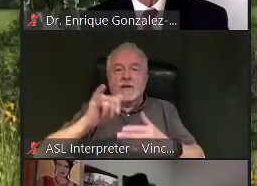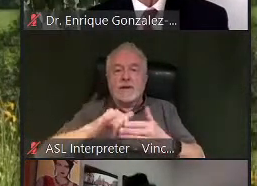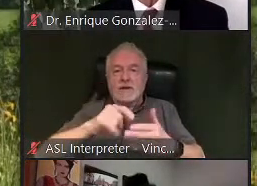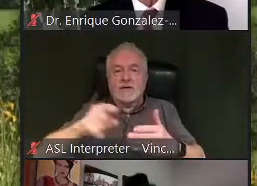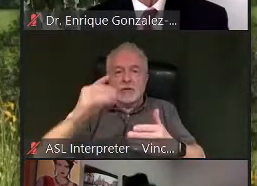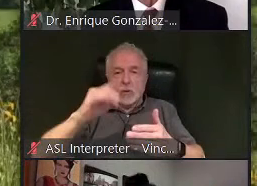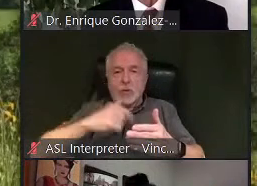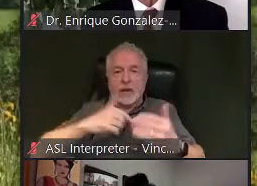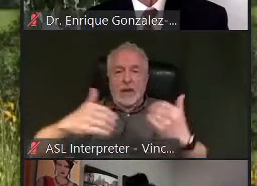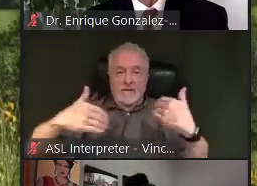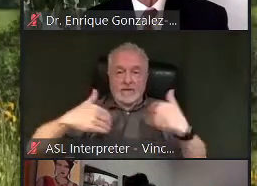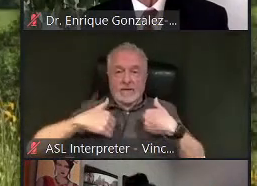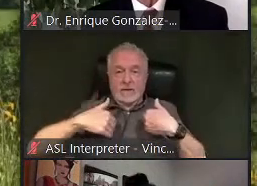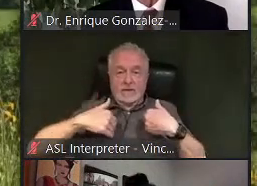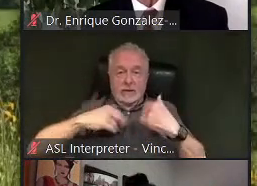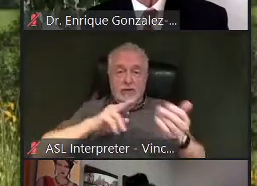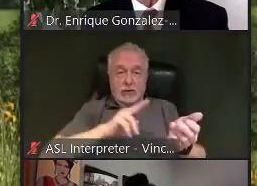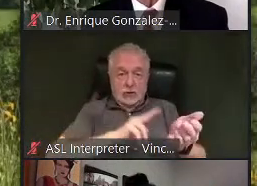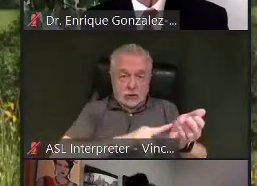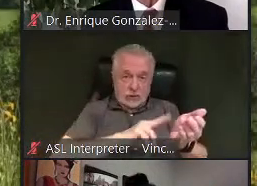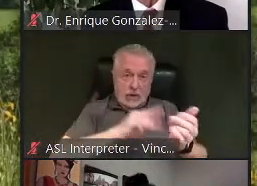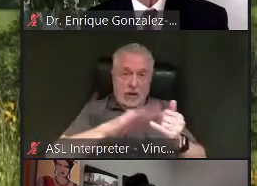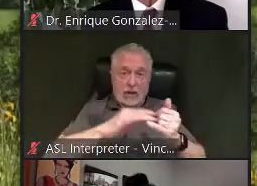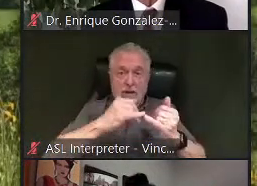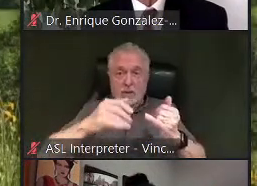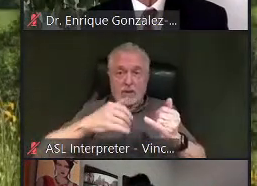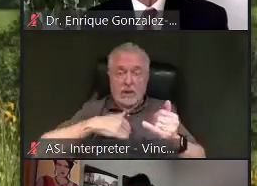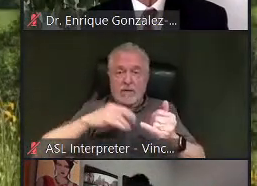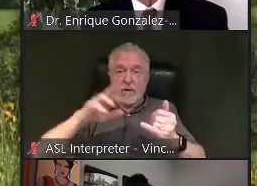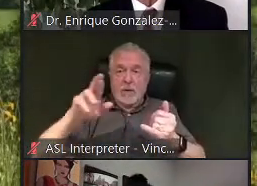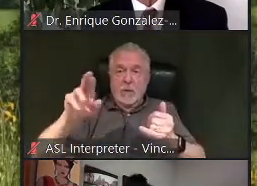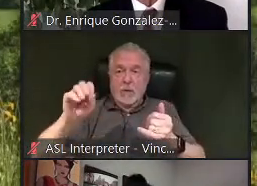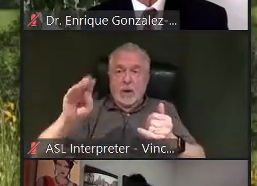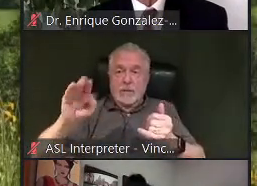that we have some nurses on line, we have Robert, who is